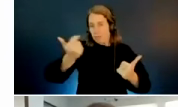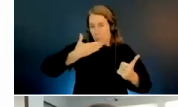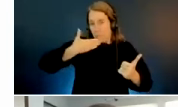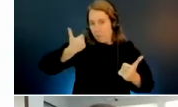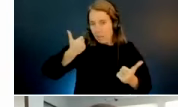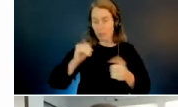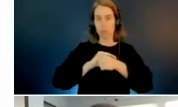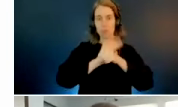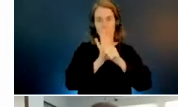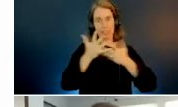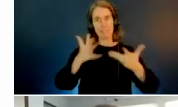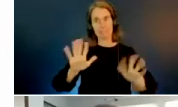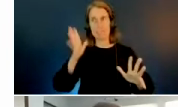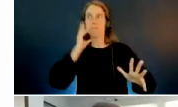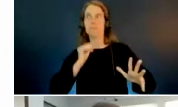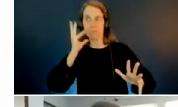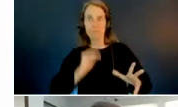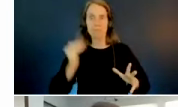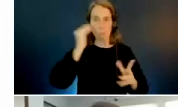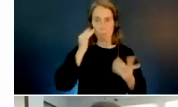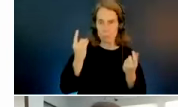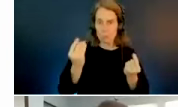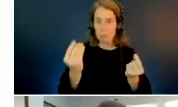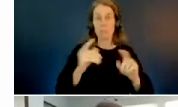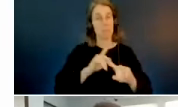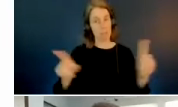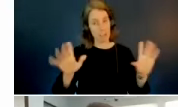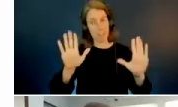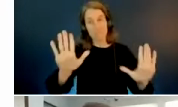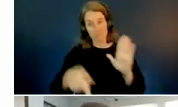if you're um already have in your mind what you're going to do it makes things much easier and